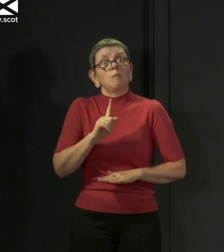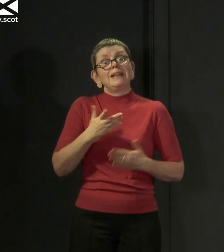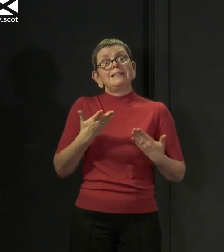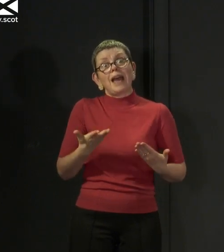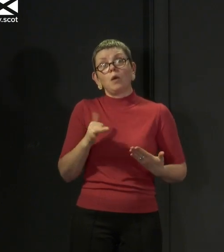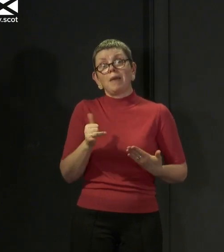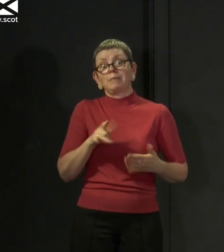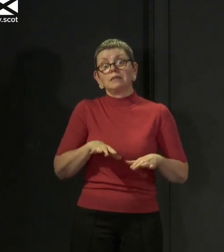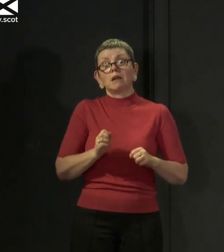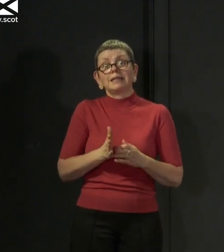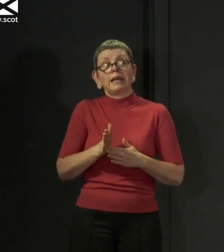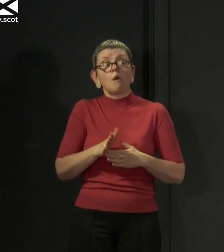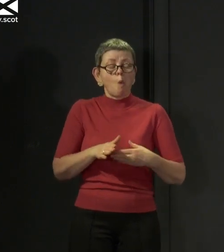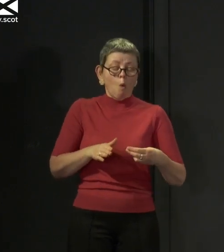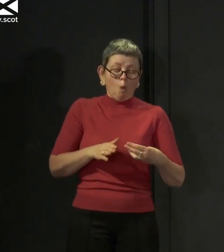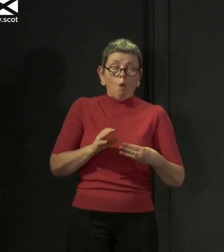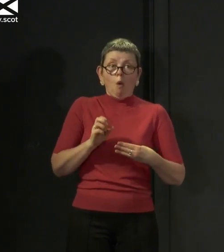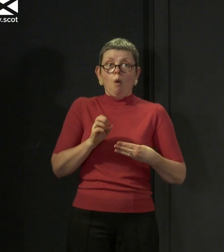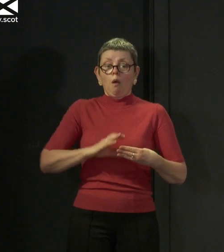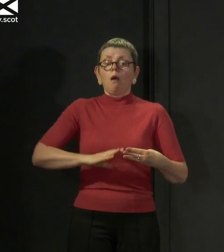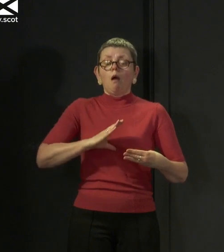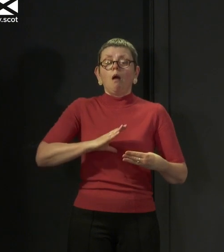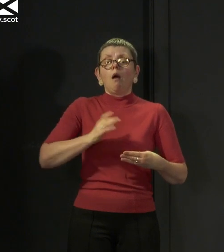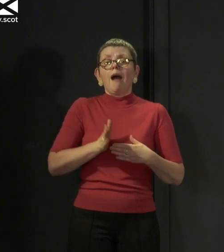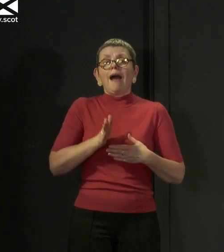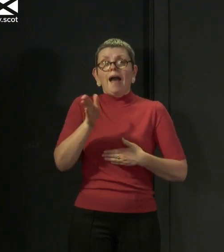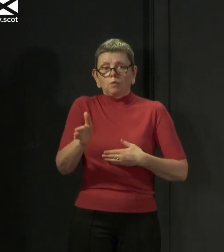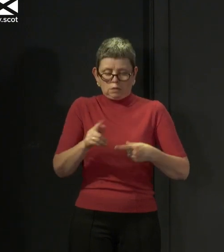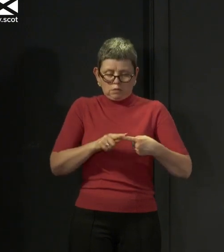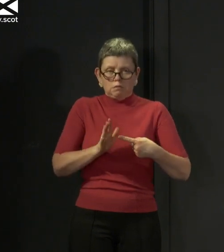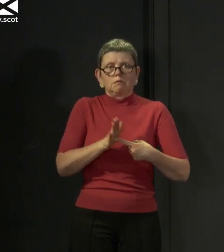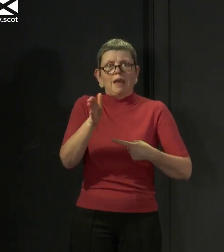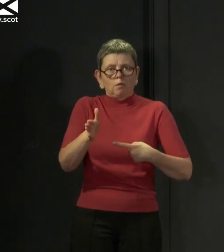seeing now will be people understanding what is permitted, understanding how to keep themselves